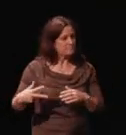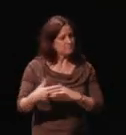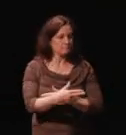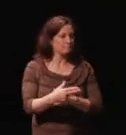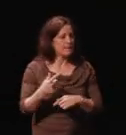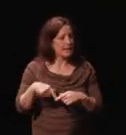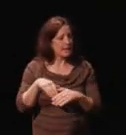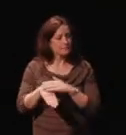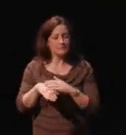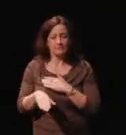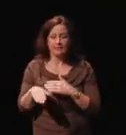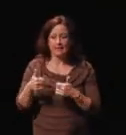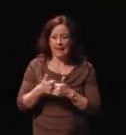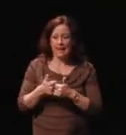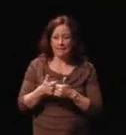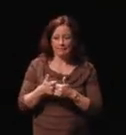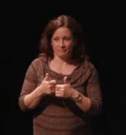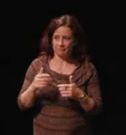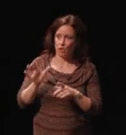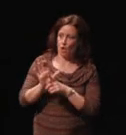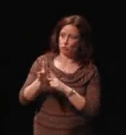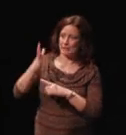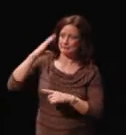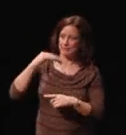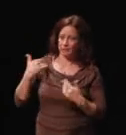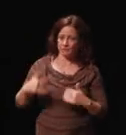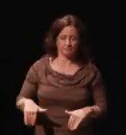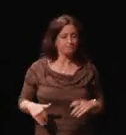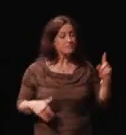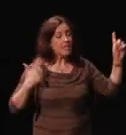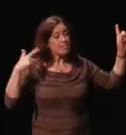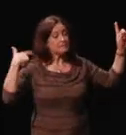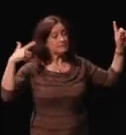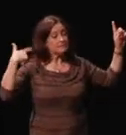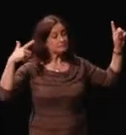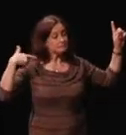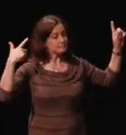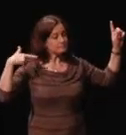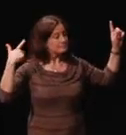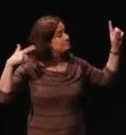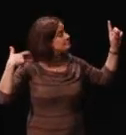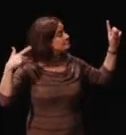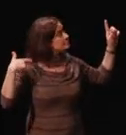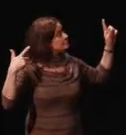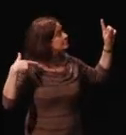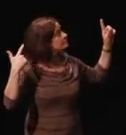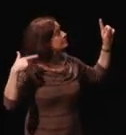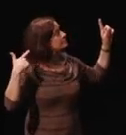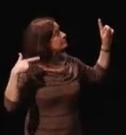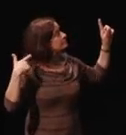This is a London picture, and there's a young guy. He's staring quite lustfully in front of him.